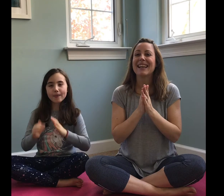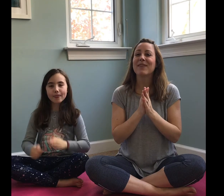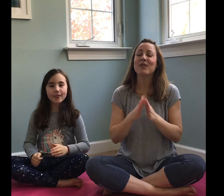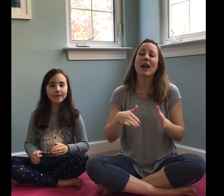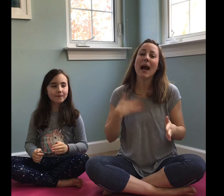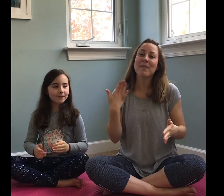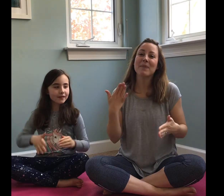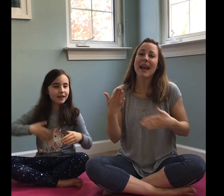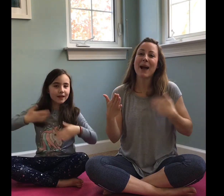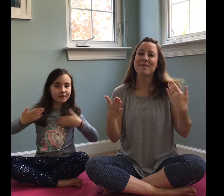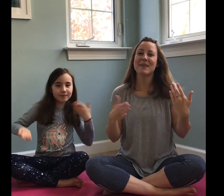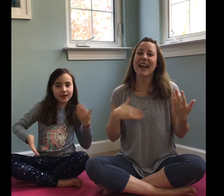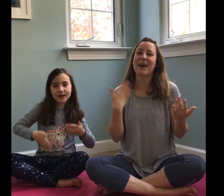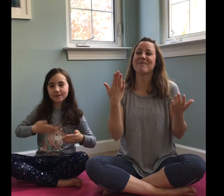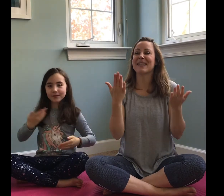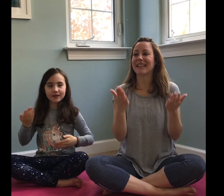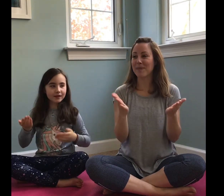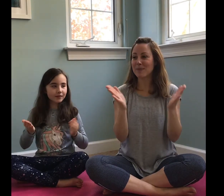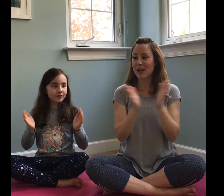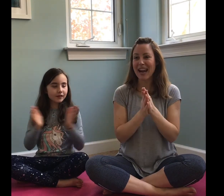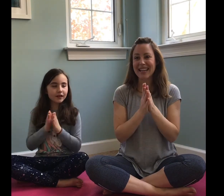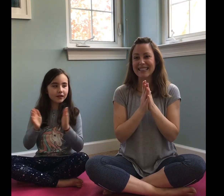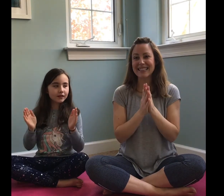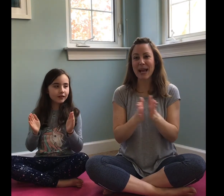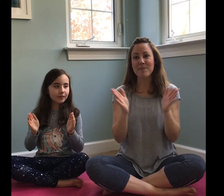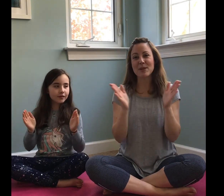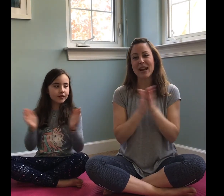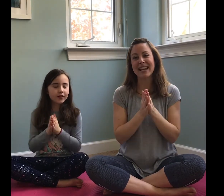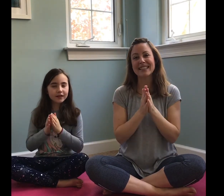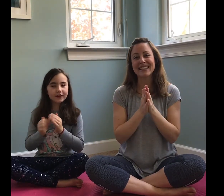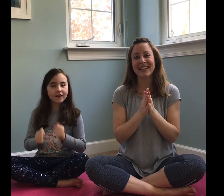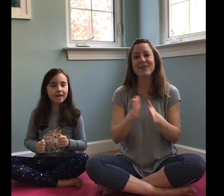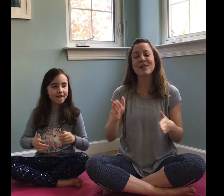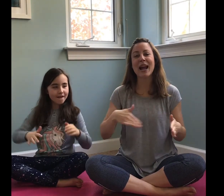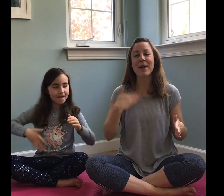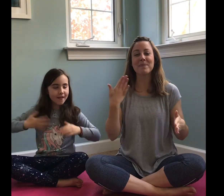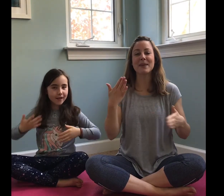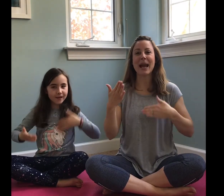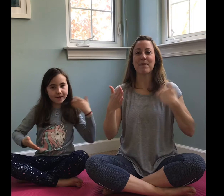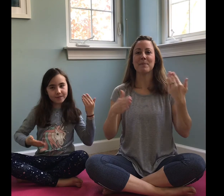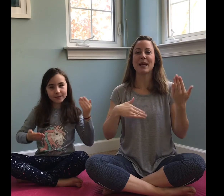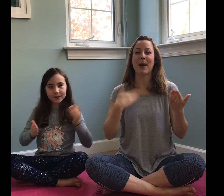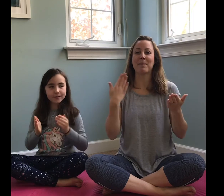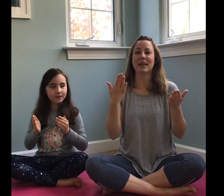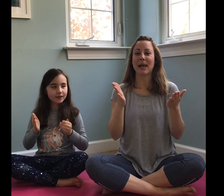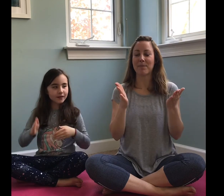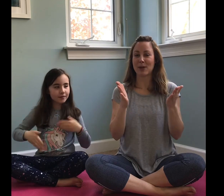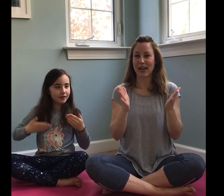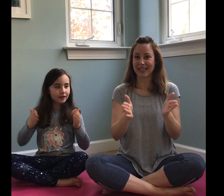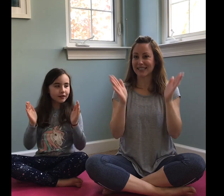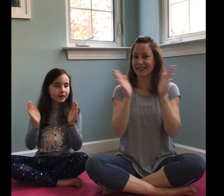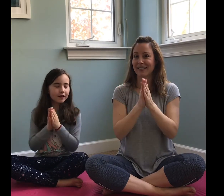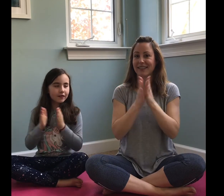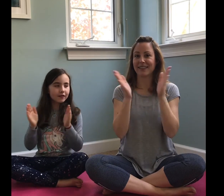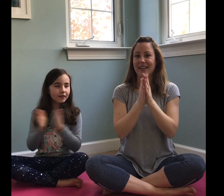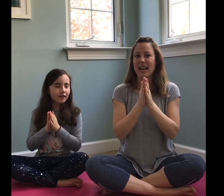if you're happy happy happy clap your hands, clap your hands if you're happy happy happy clap your hands